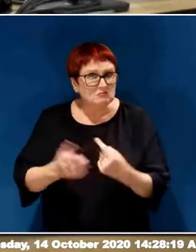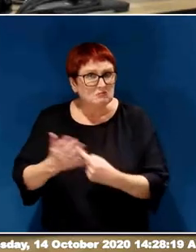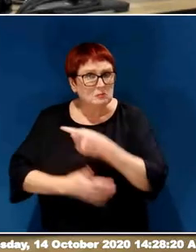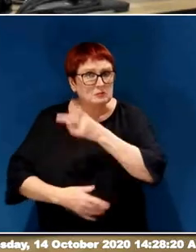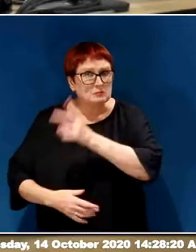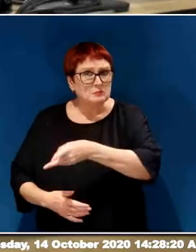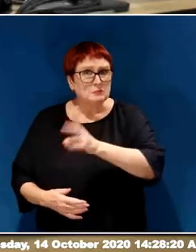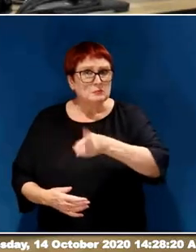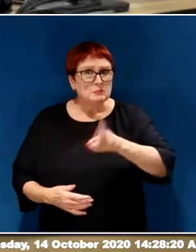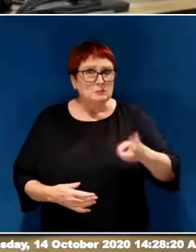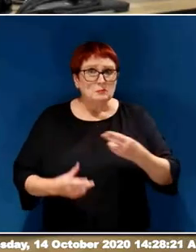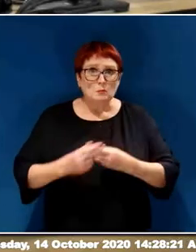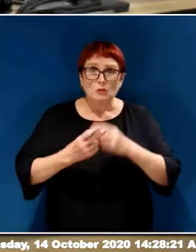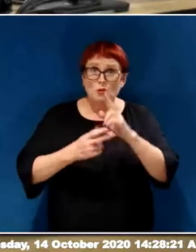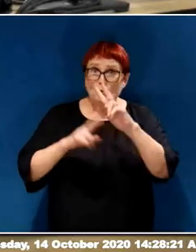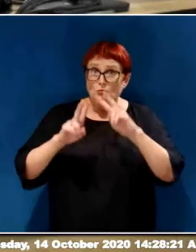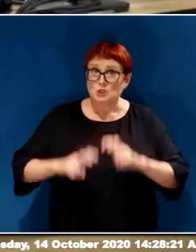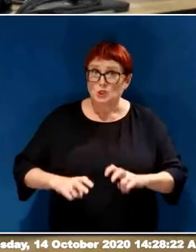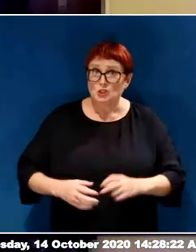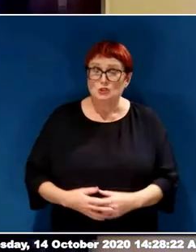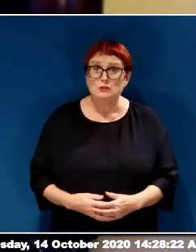DR de BRUIN: I hear these stories frequently.